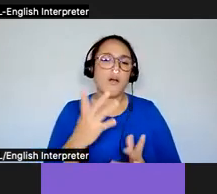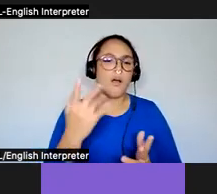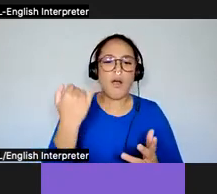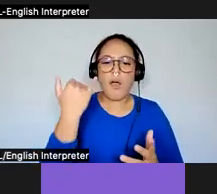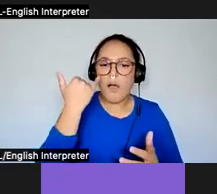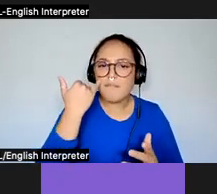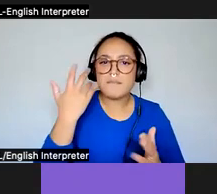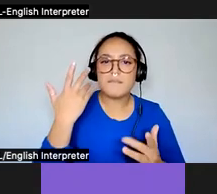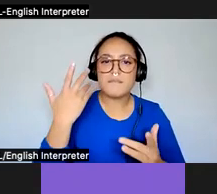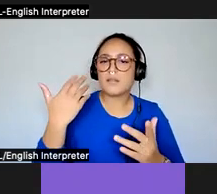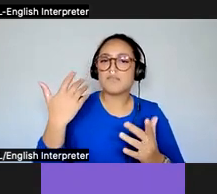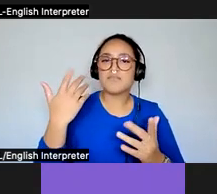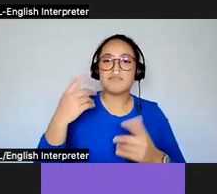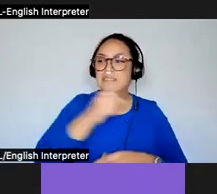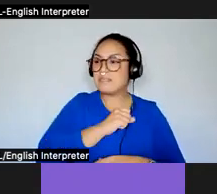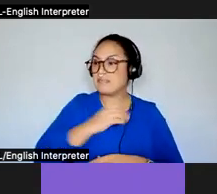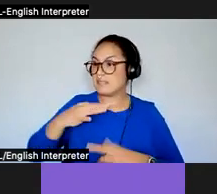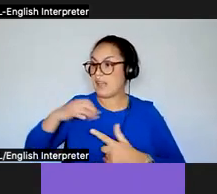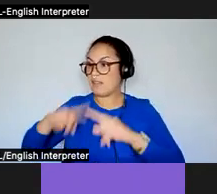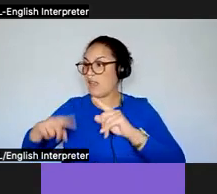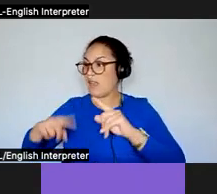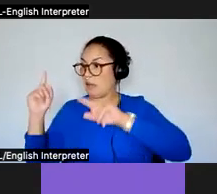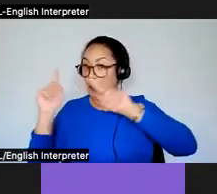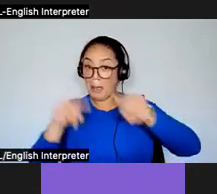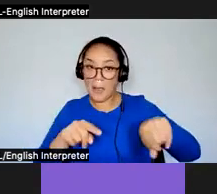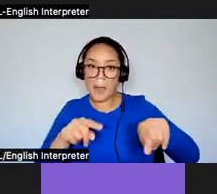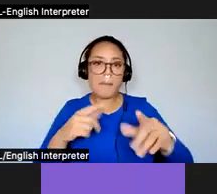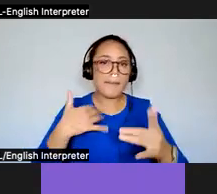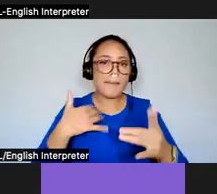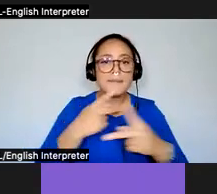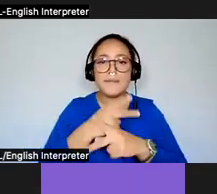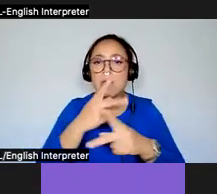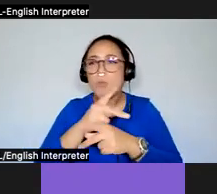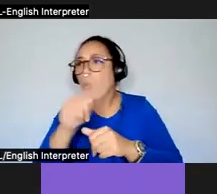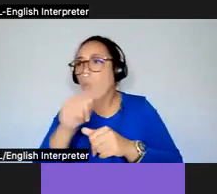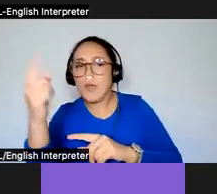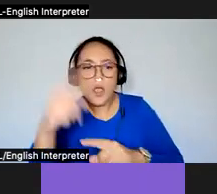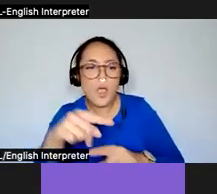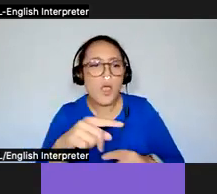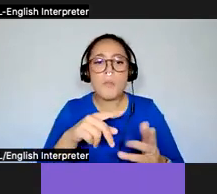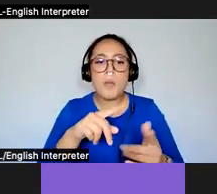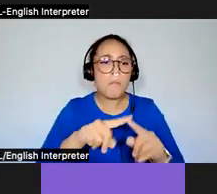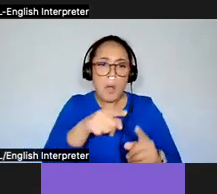But you like to take pieces like this, you can arrange to borrow them from us at no cost